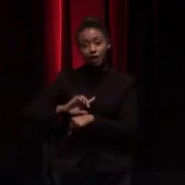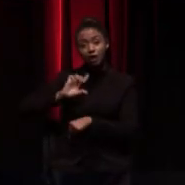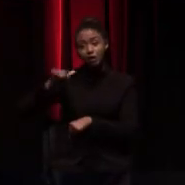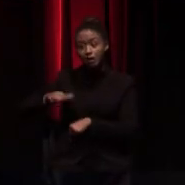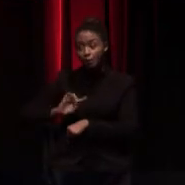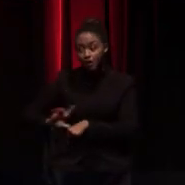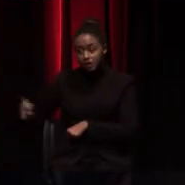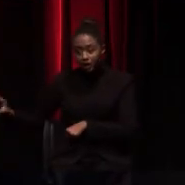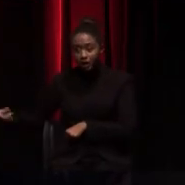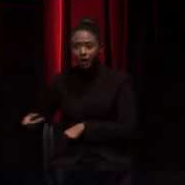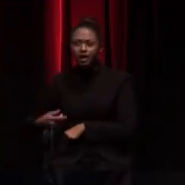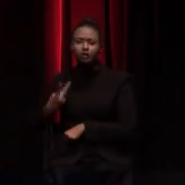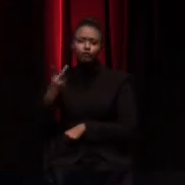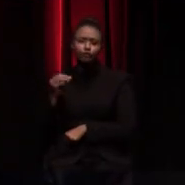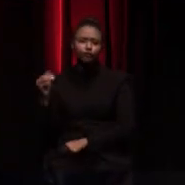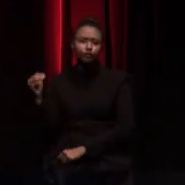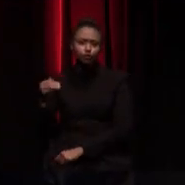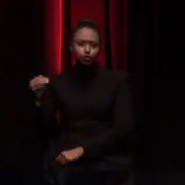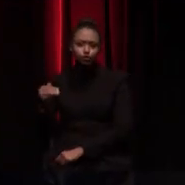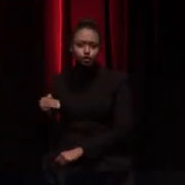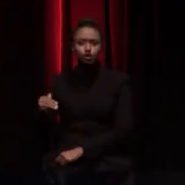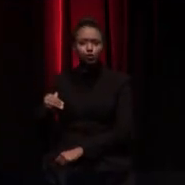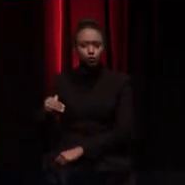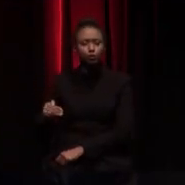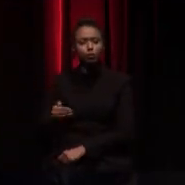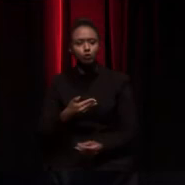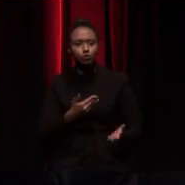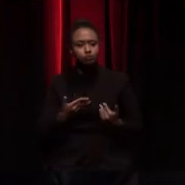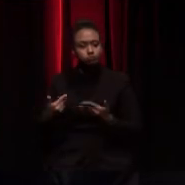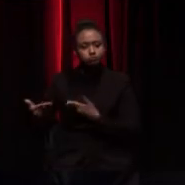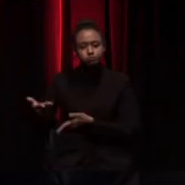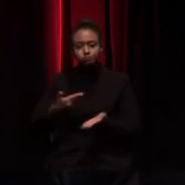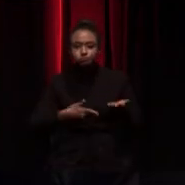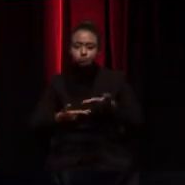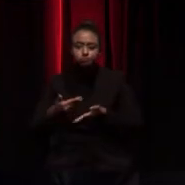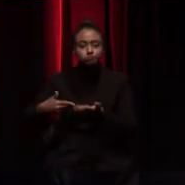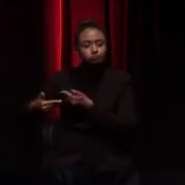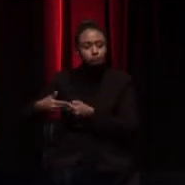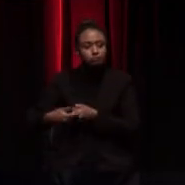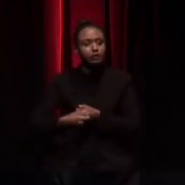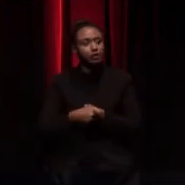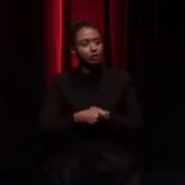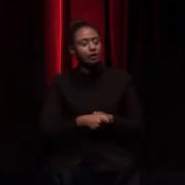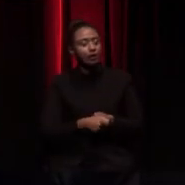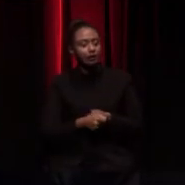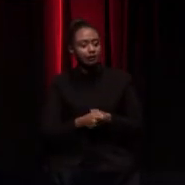for 20 minutes for us to understand and answer the questions received